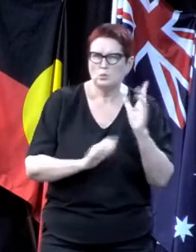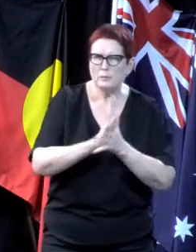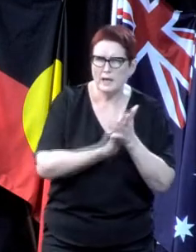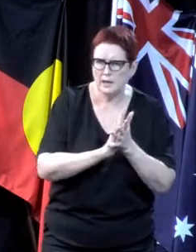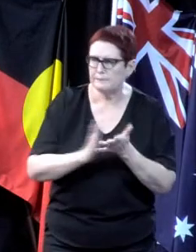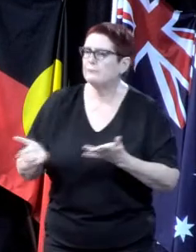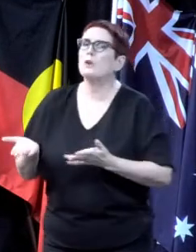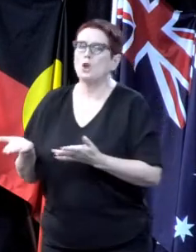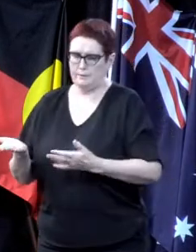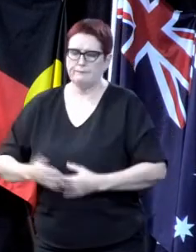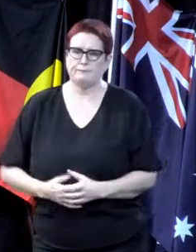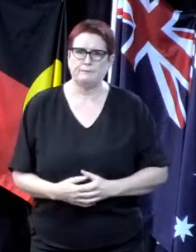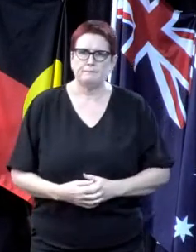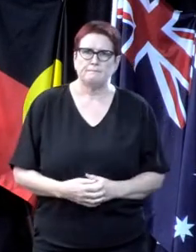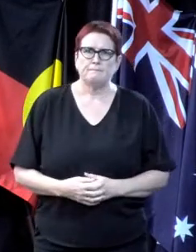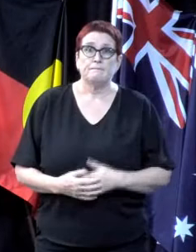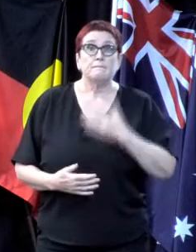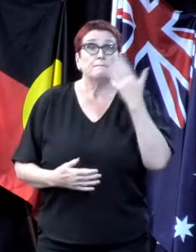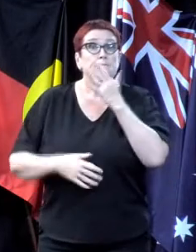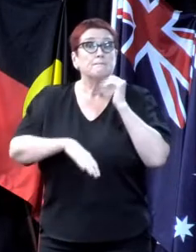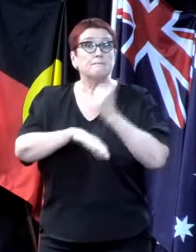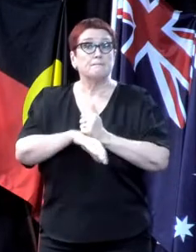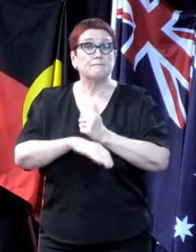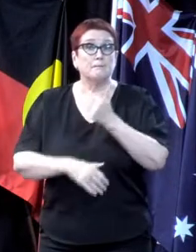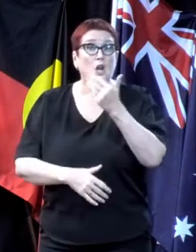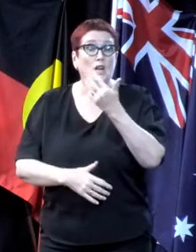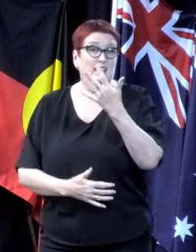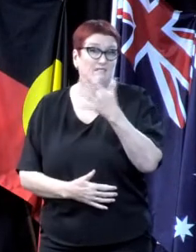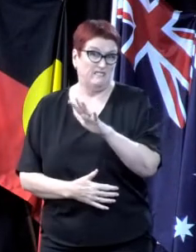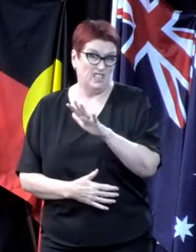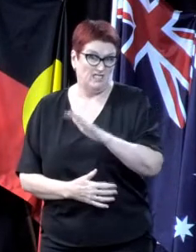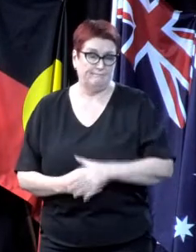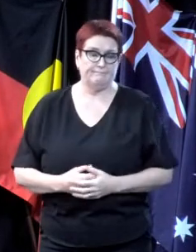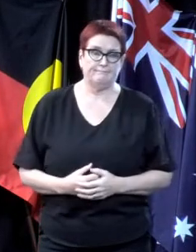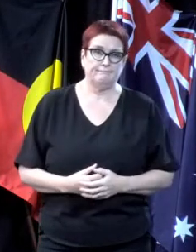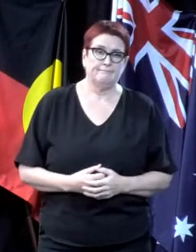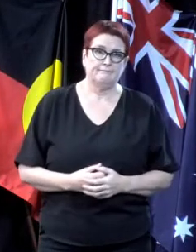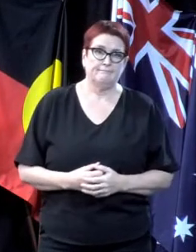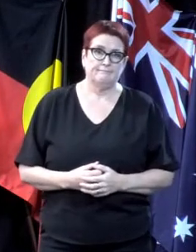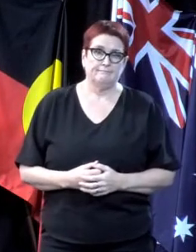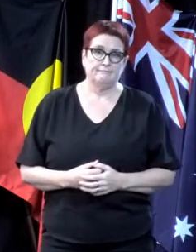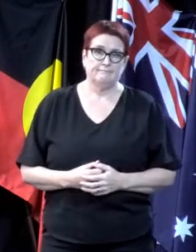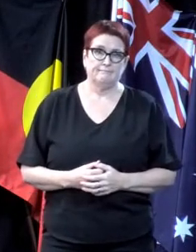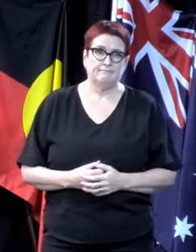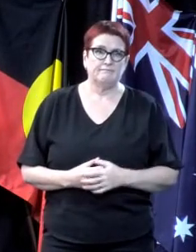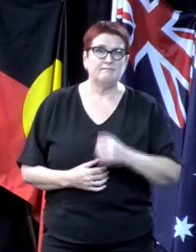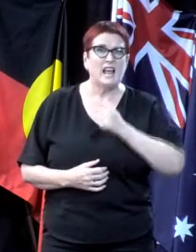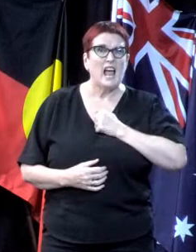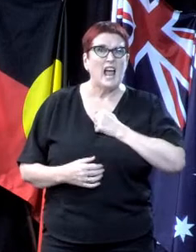The school was first established in 1950. And we have a piece of architecture in the school that represents every decade.